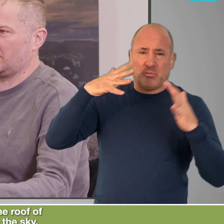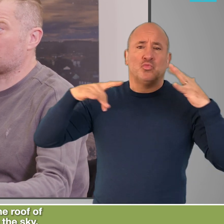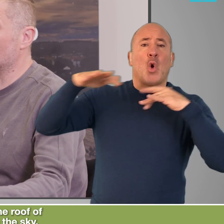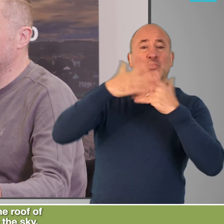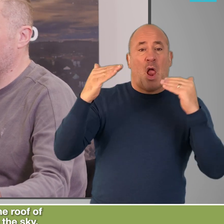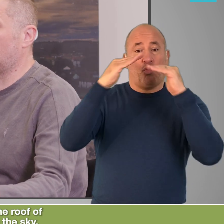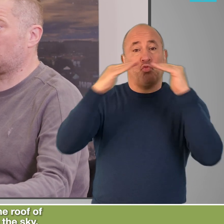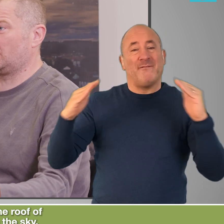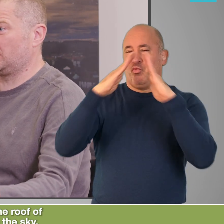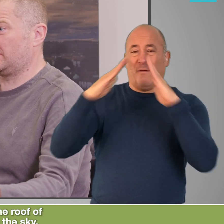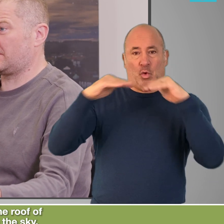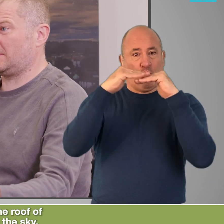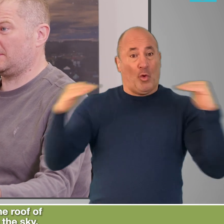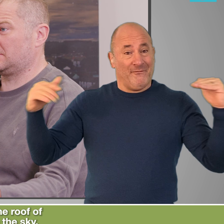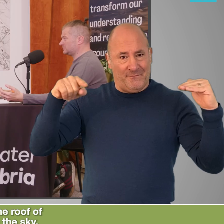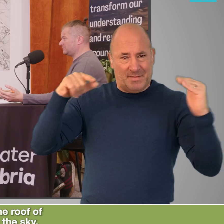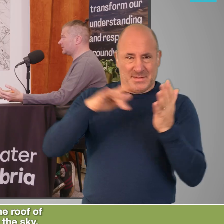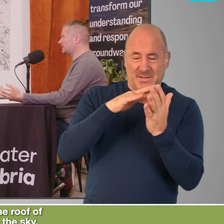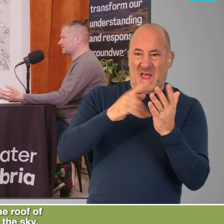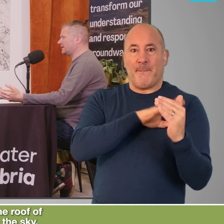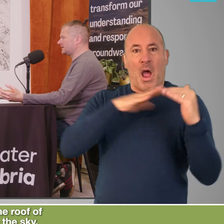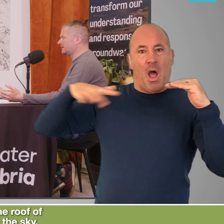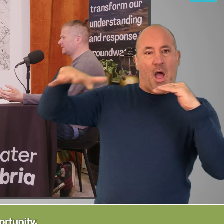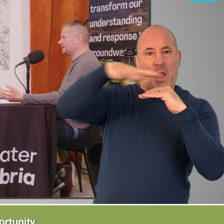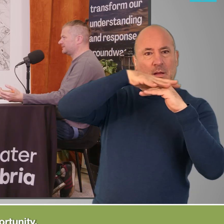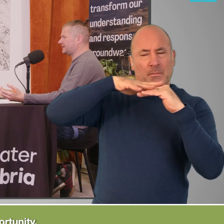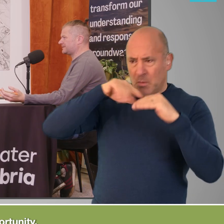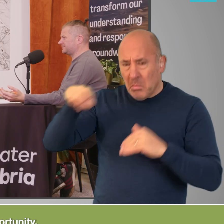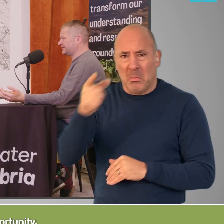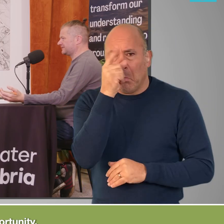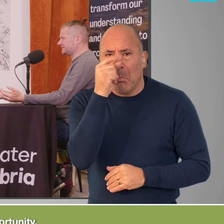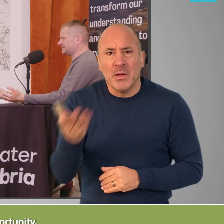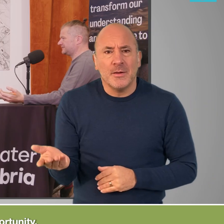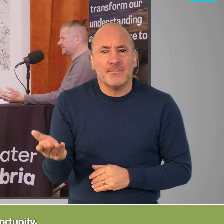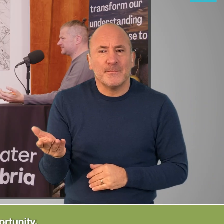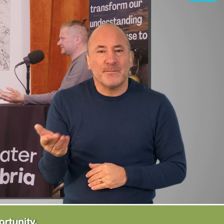a social park on the roof of the city, a park in the sky. That's a real opportunity.